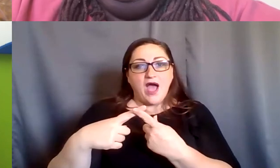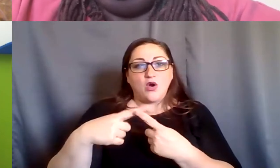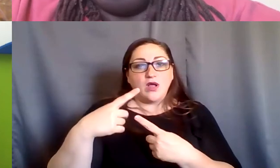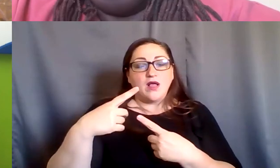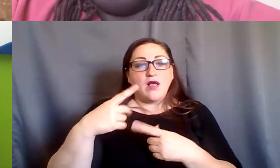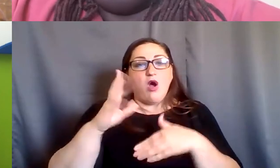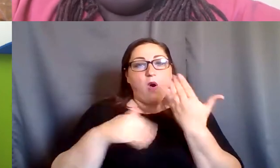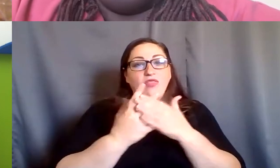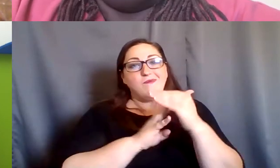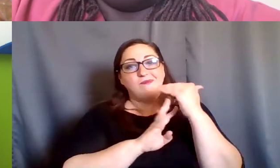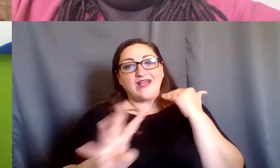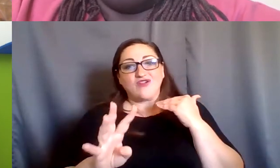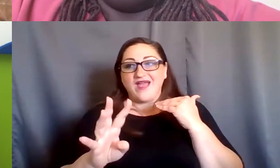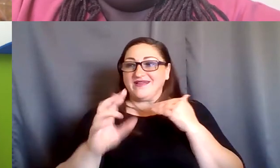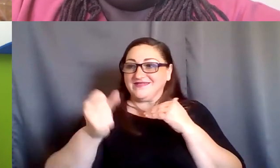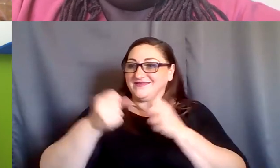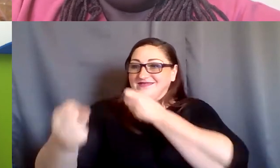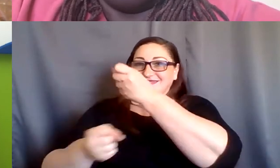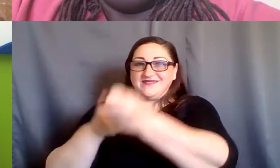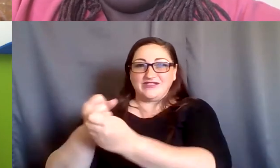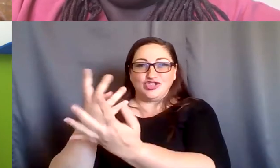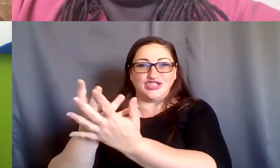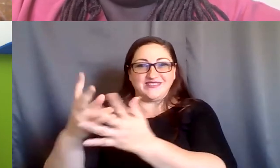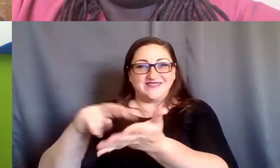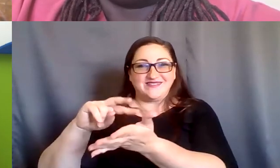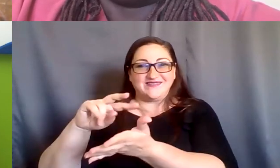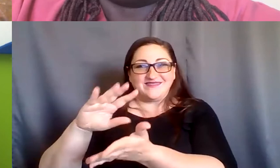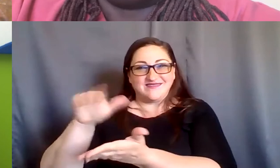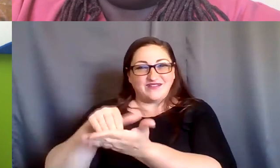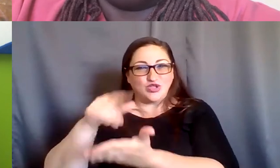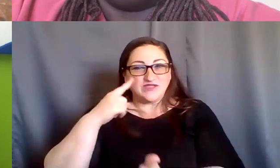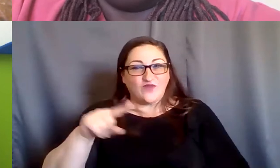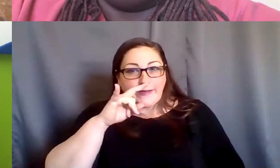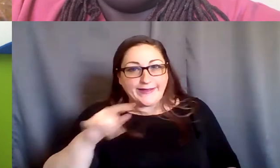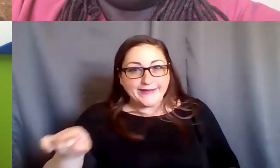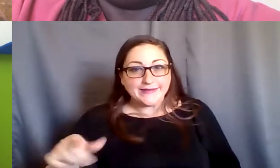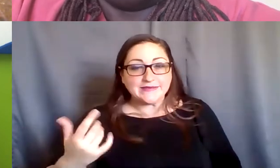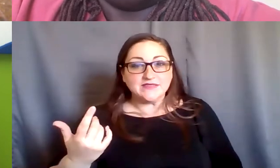So, I think that we need to start thinking about every